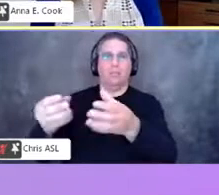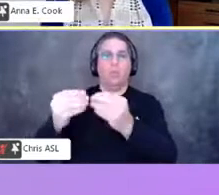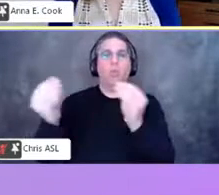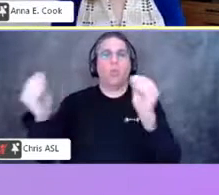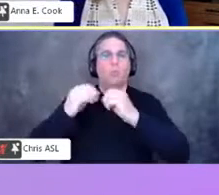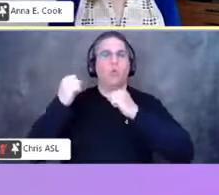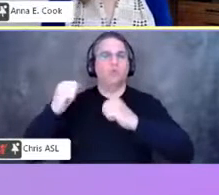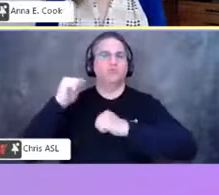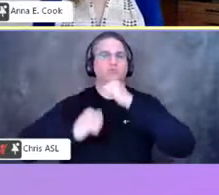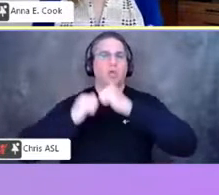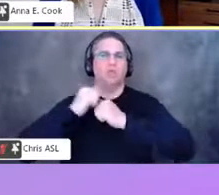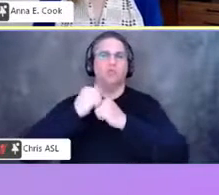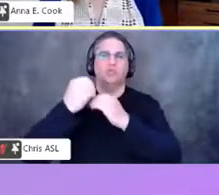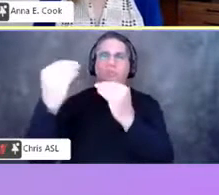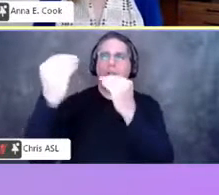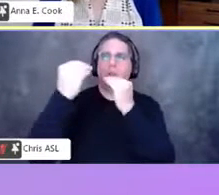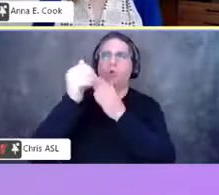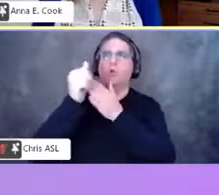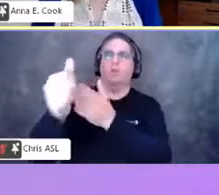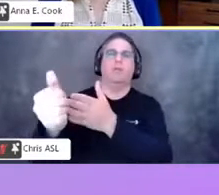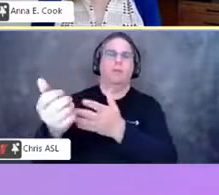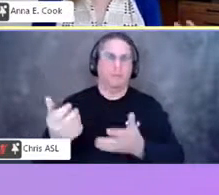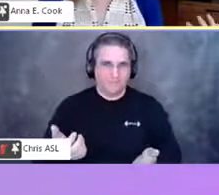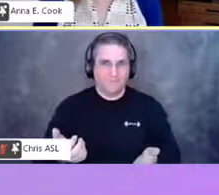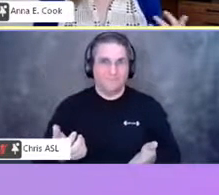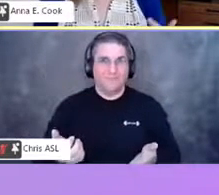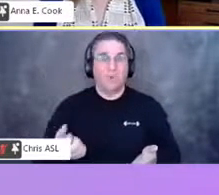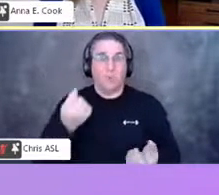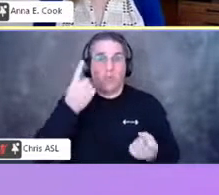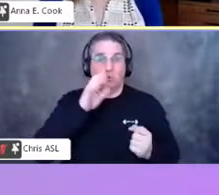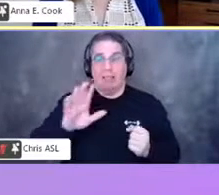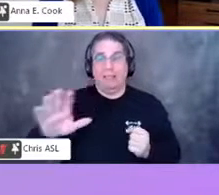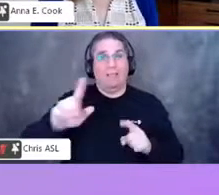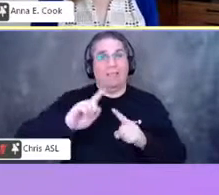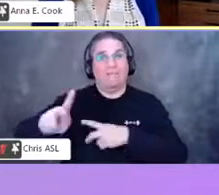learning types can create a positive learning experience for all different types of users